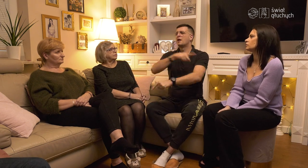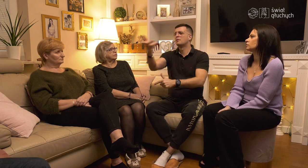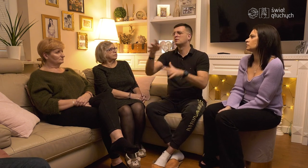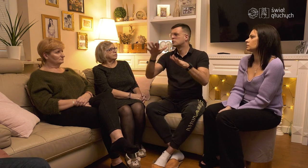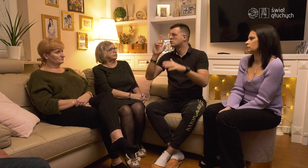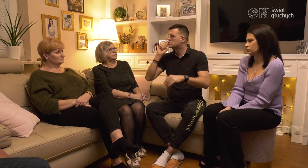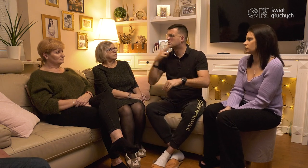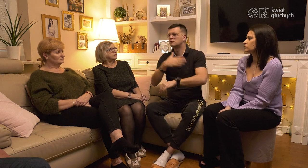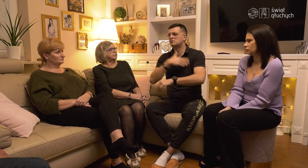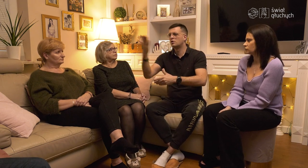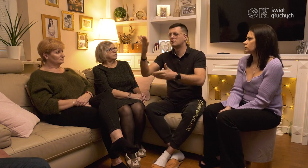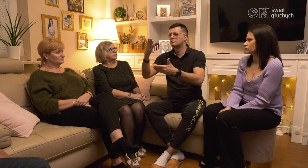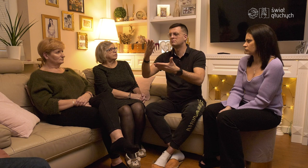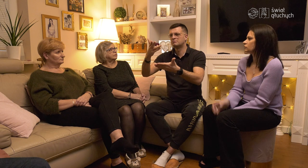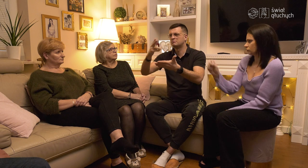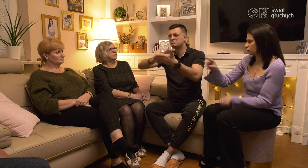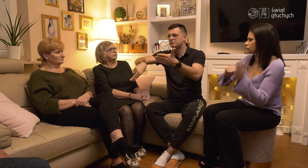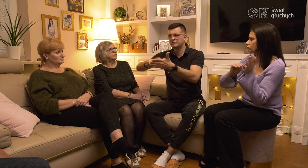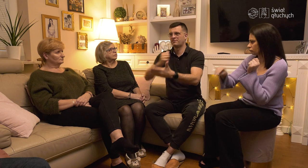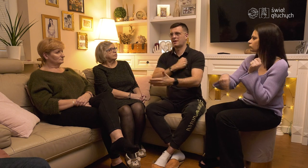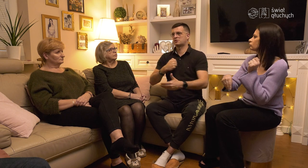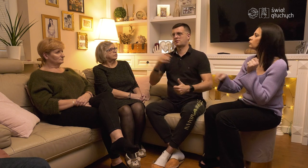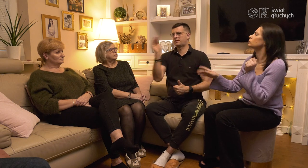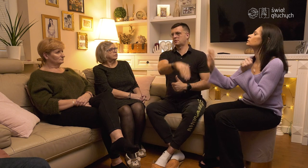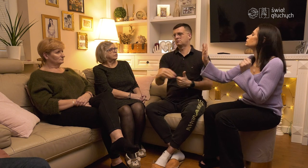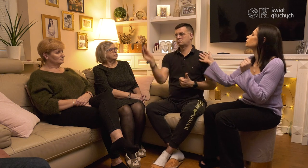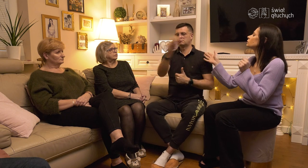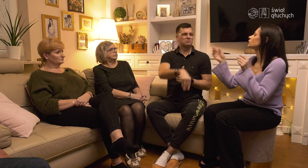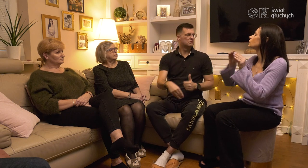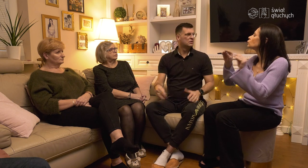In Poznan, too, a lot of deaf people are giving up on school and moving to Warsaw.